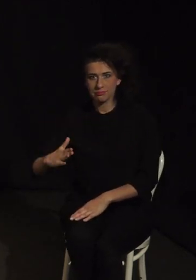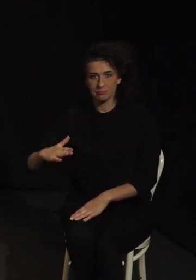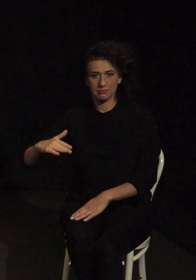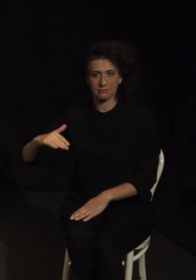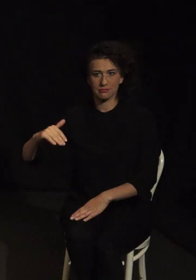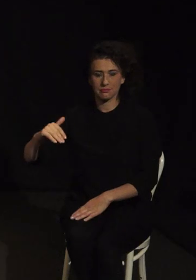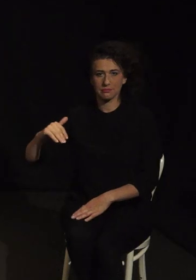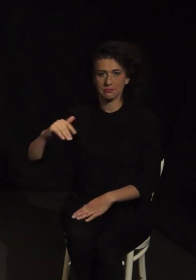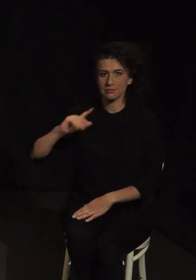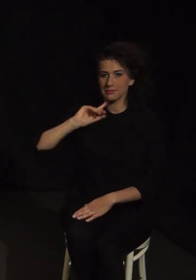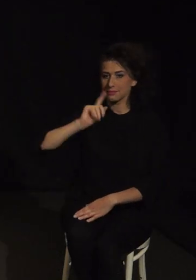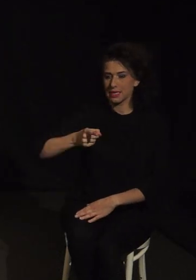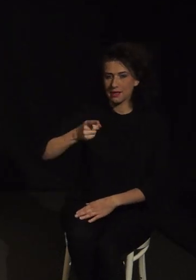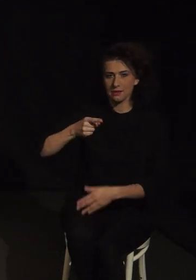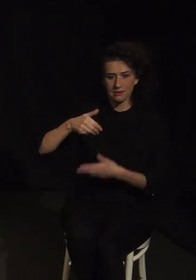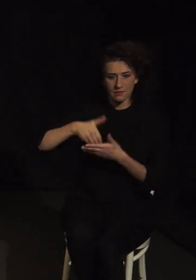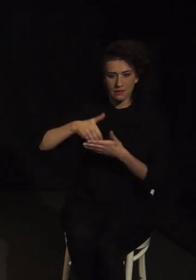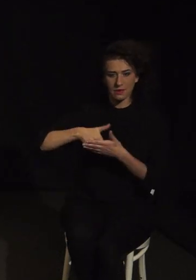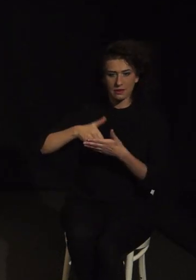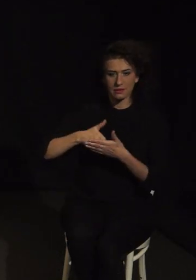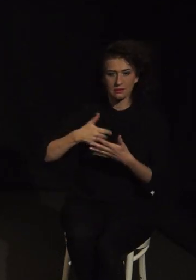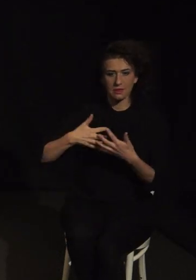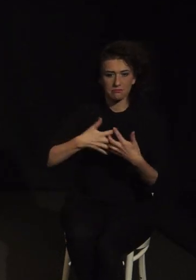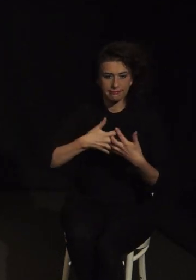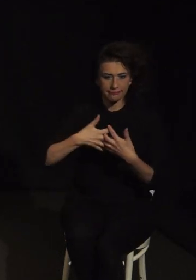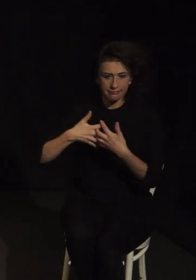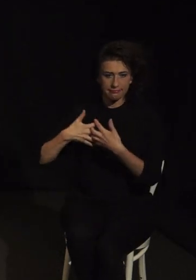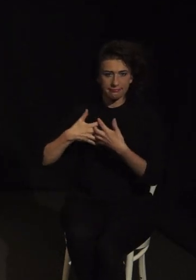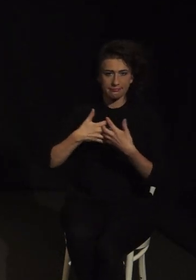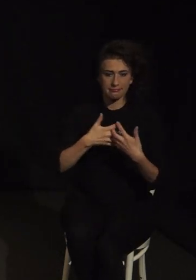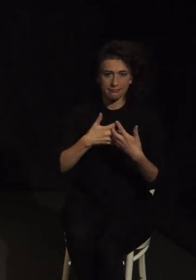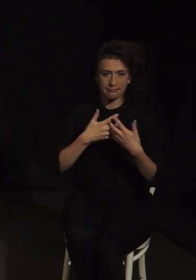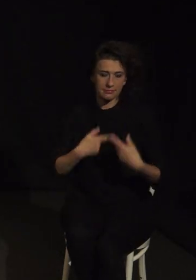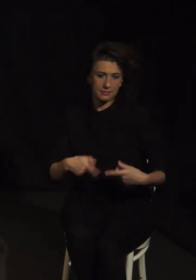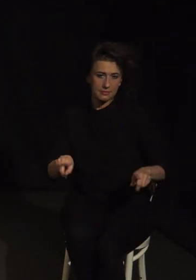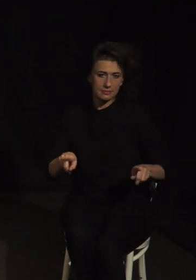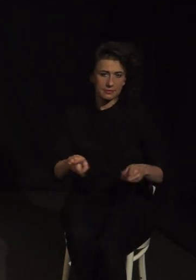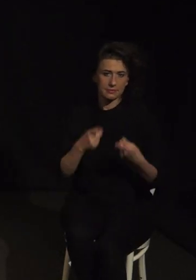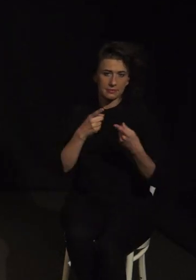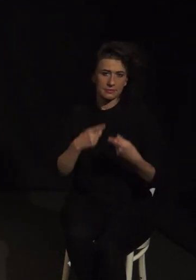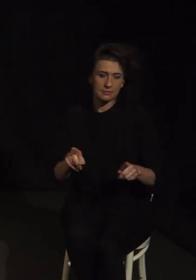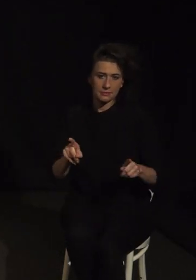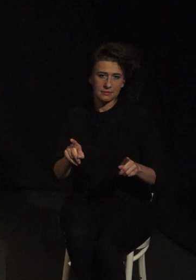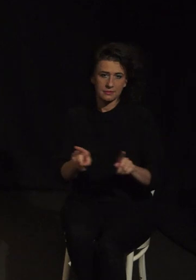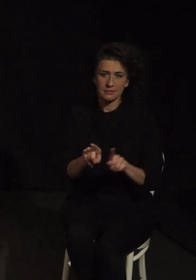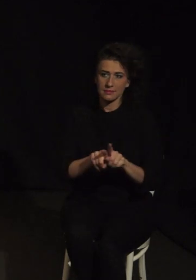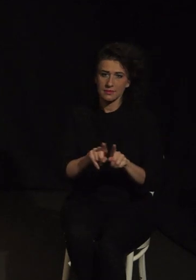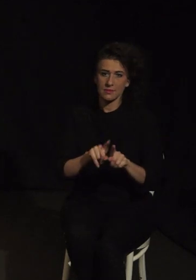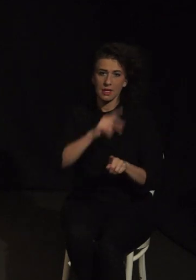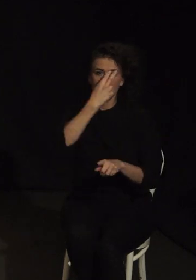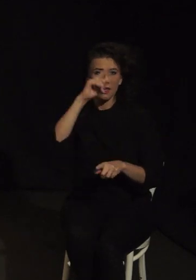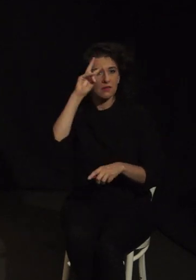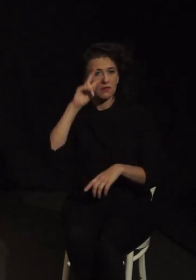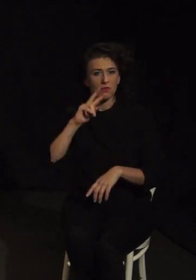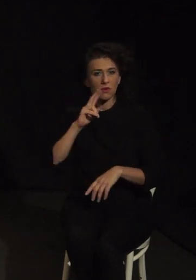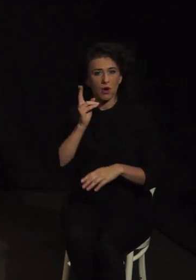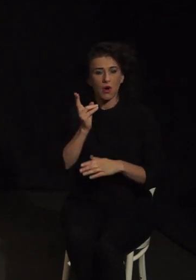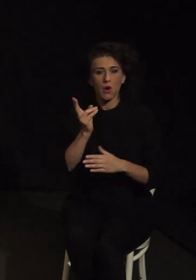as if I were my own conductor at the same time. I have to say: "Litwo! Ojczyzno moja!"